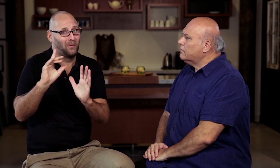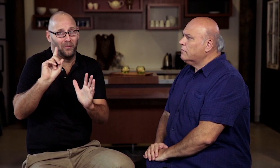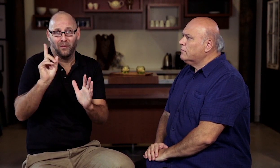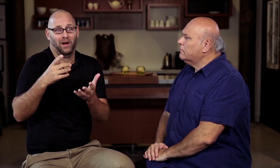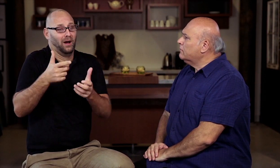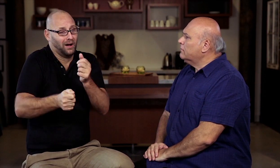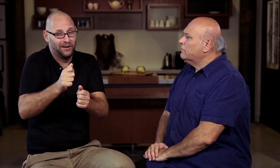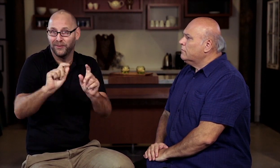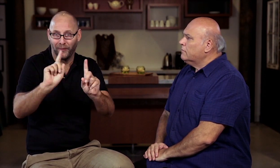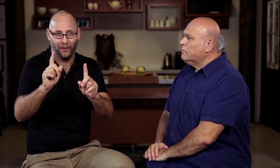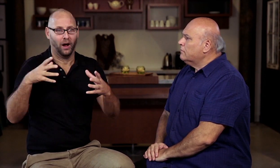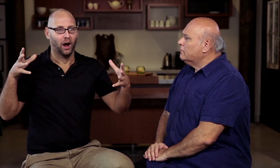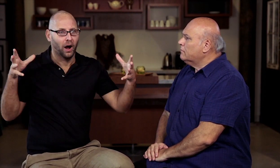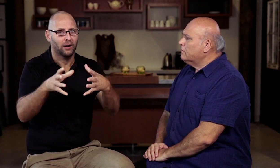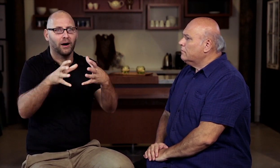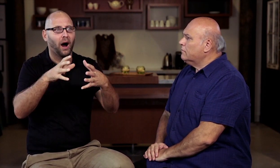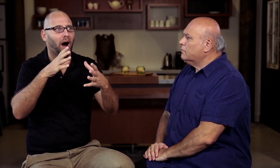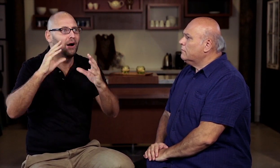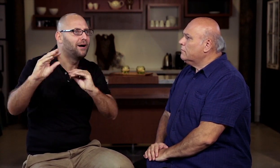Before there were no telephone communication, computers or mobile phones, we would congregate